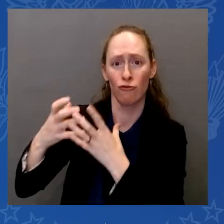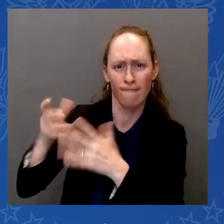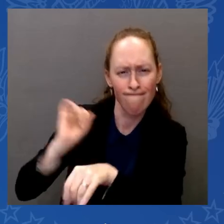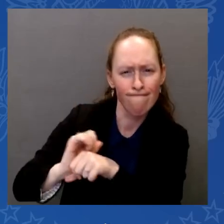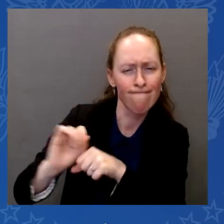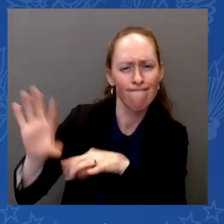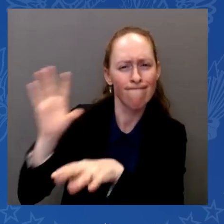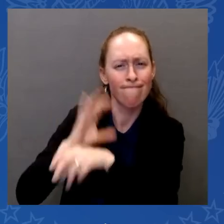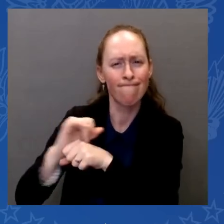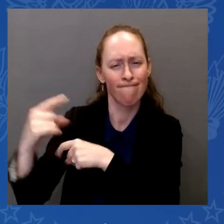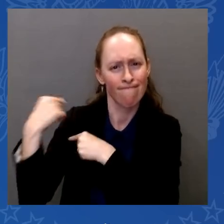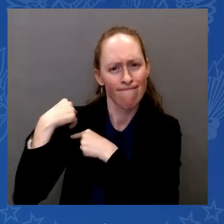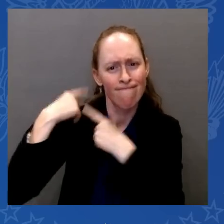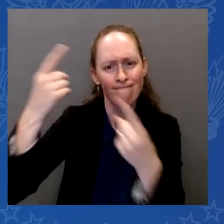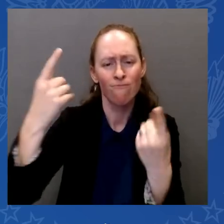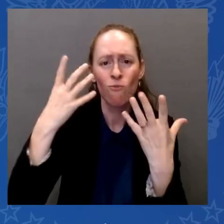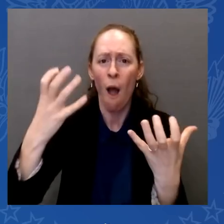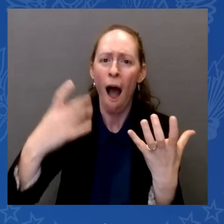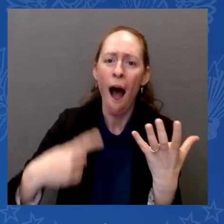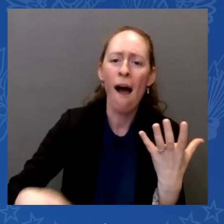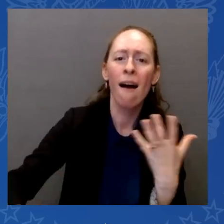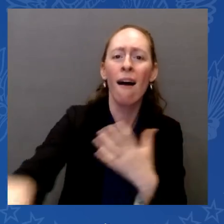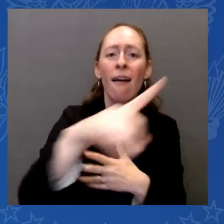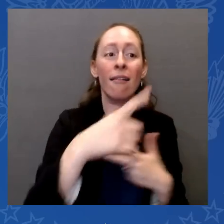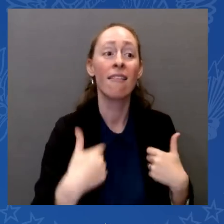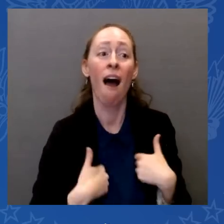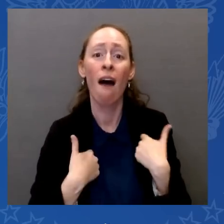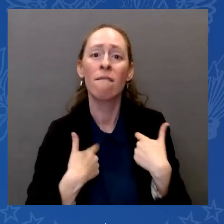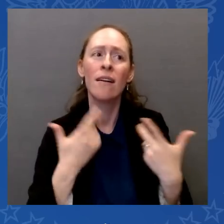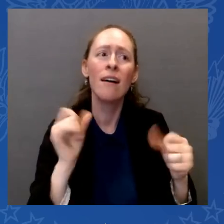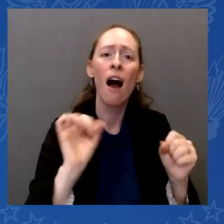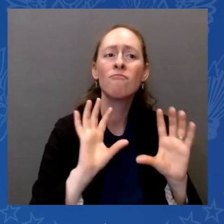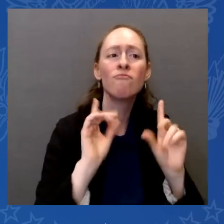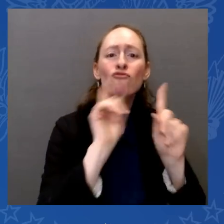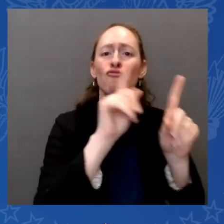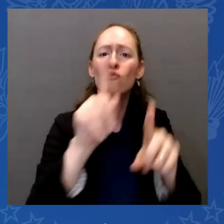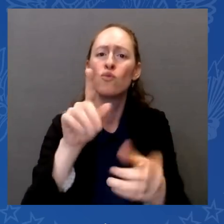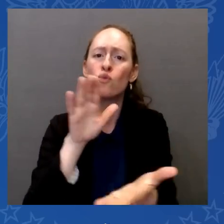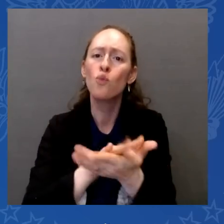As I said, we've received nearly 10,000 letters from across the country. A woman in Colorado wrote.